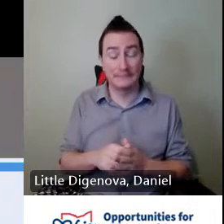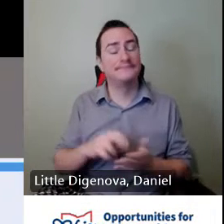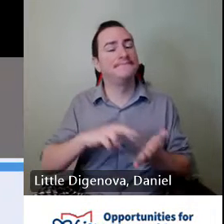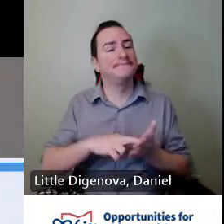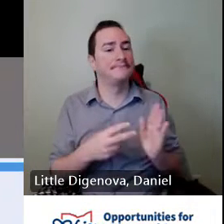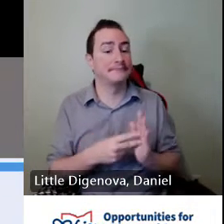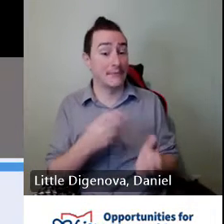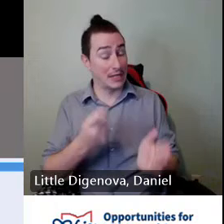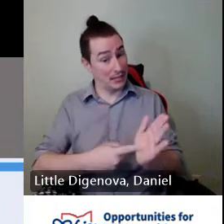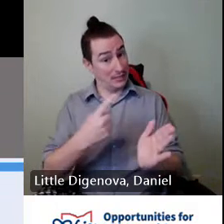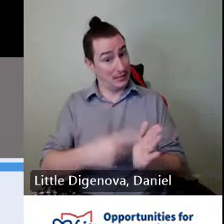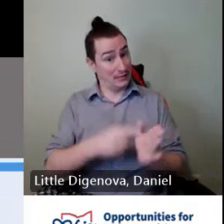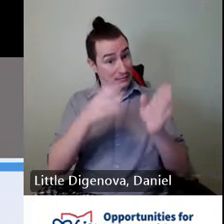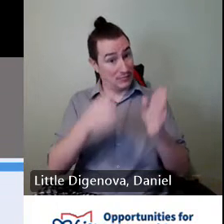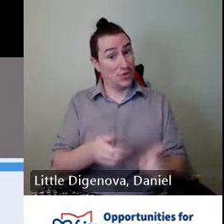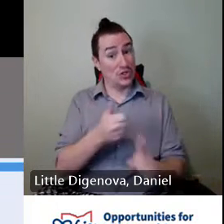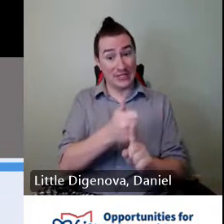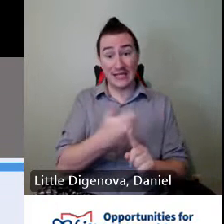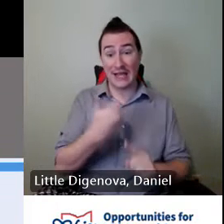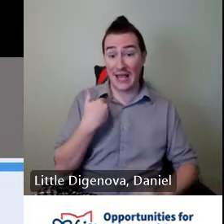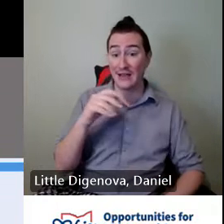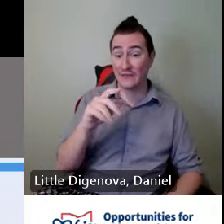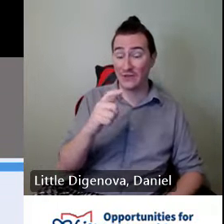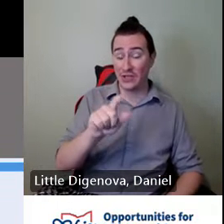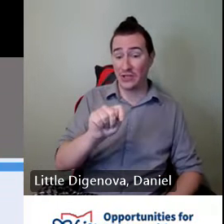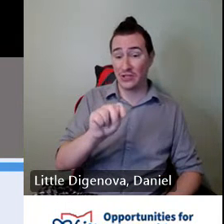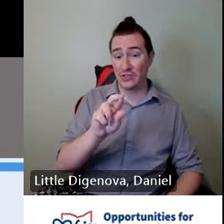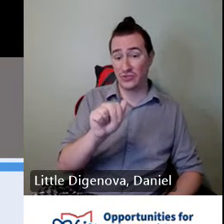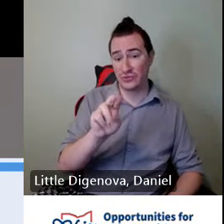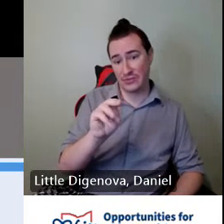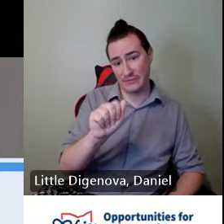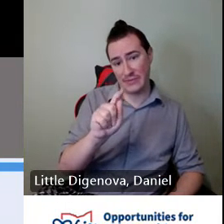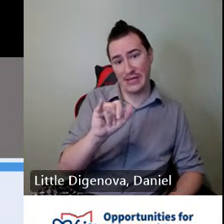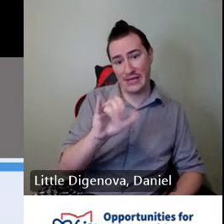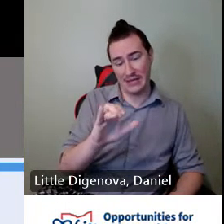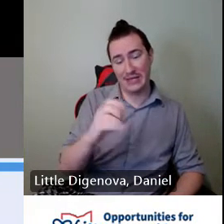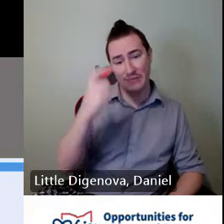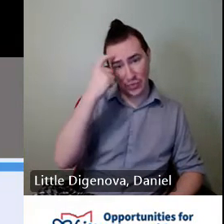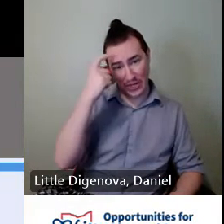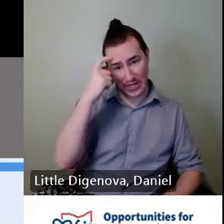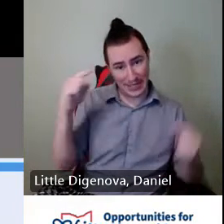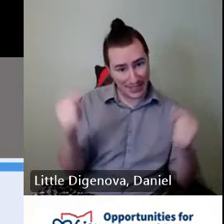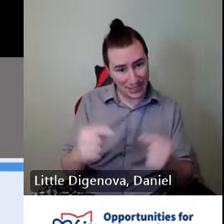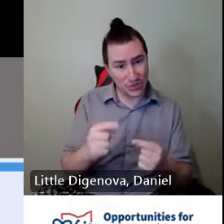traumatic brain injury, multiple sclerosis, bipolar disorder, or attention deficit